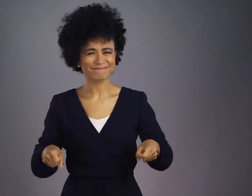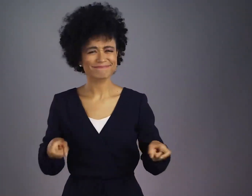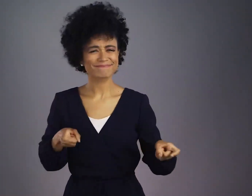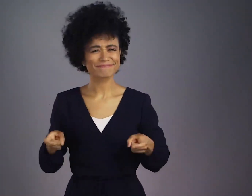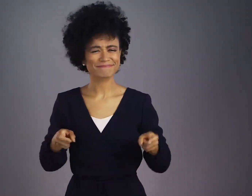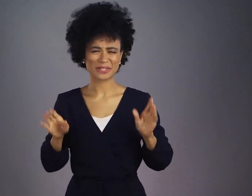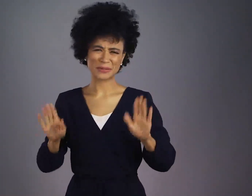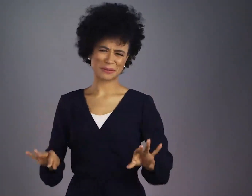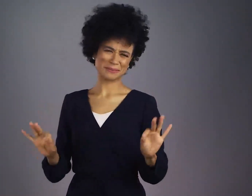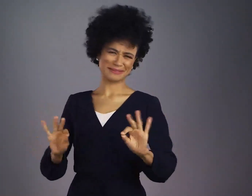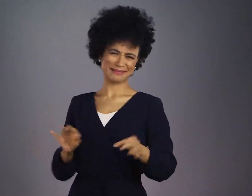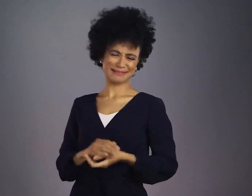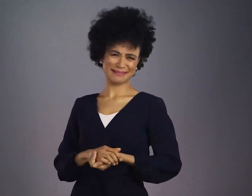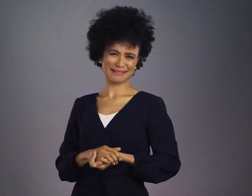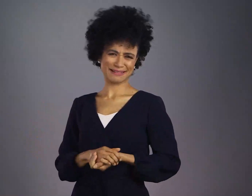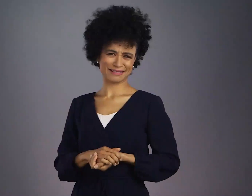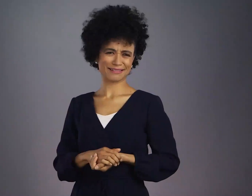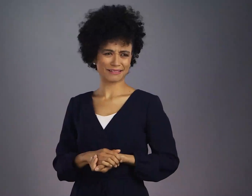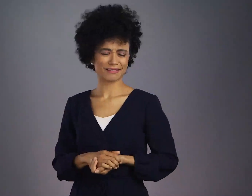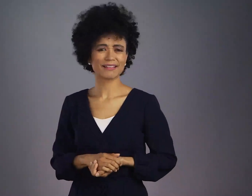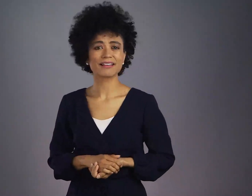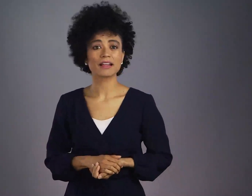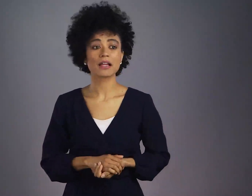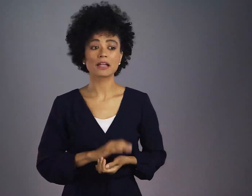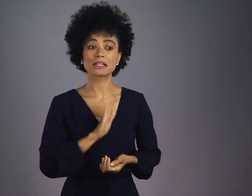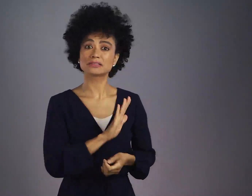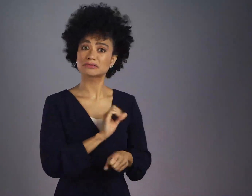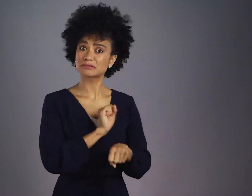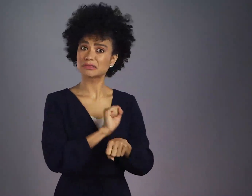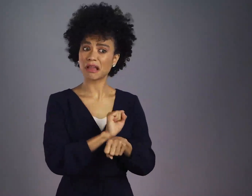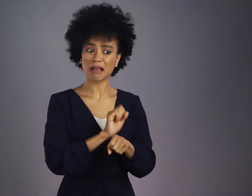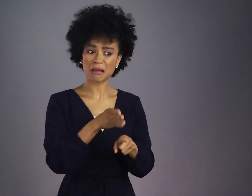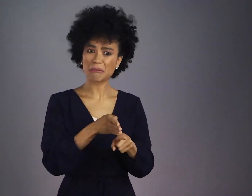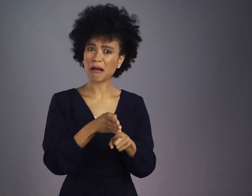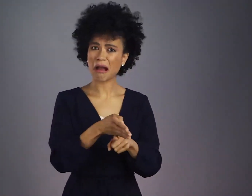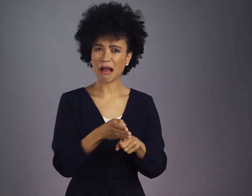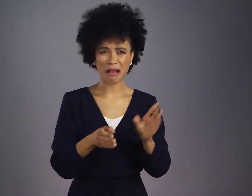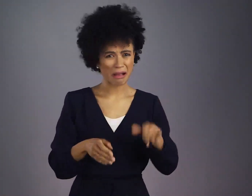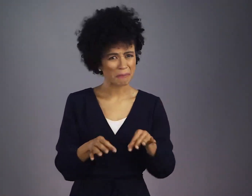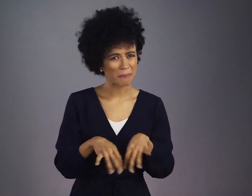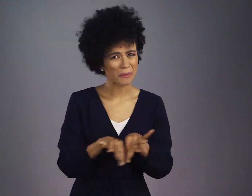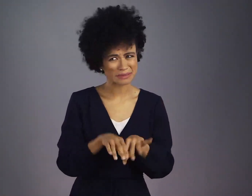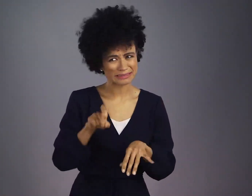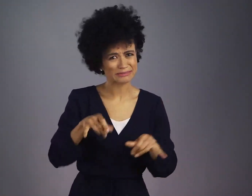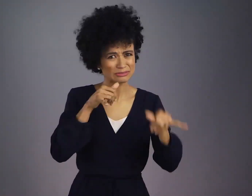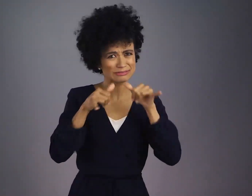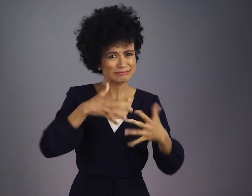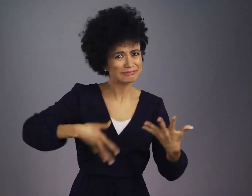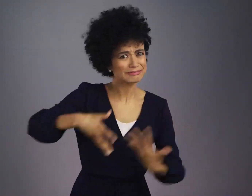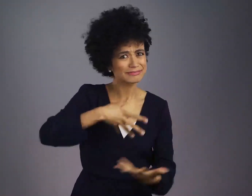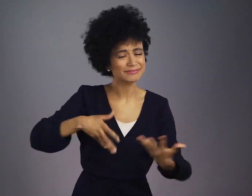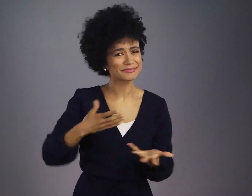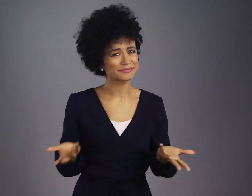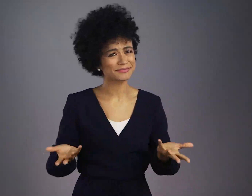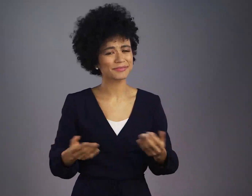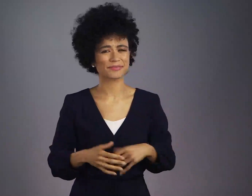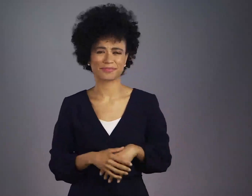He is positive he can handle his liquor, that it does him no harm, that drinking is necessary in his business.